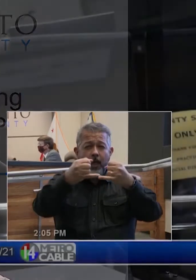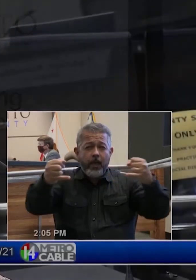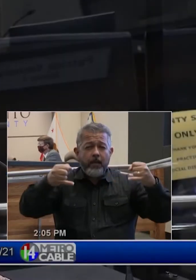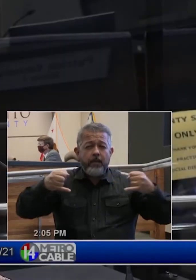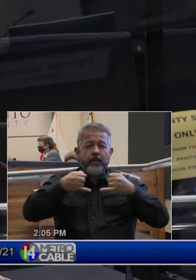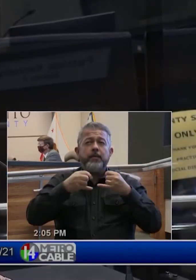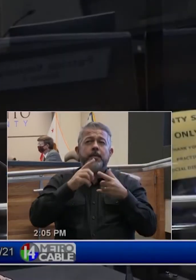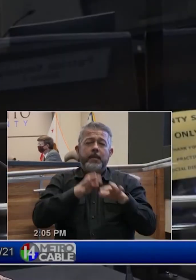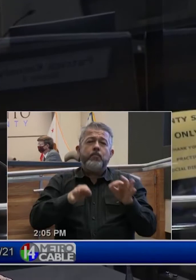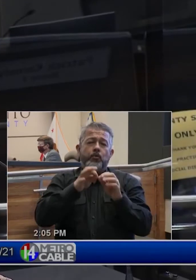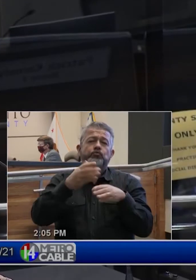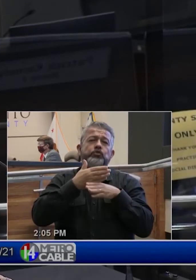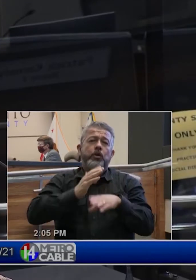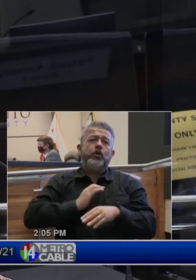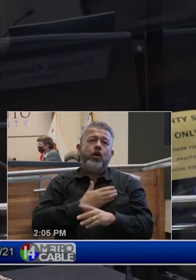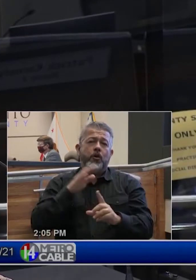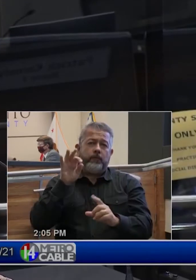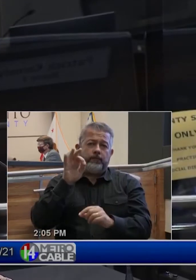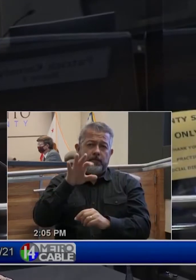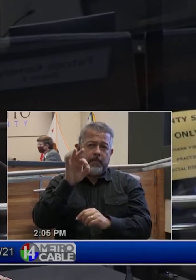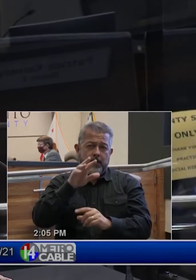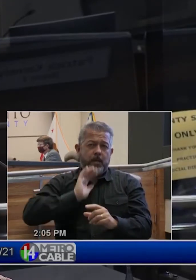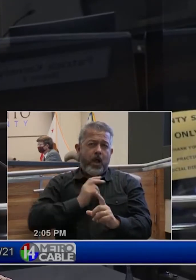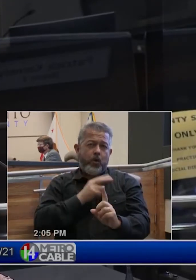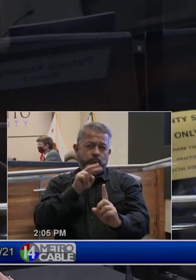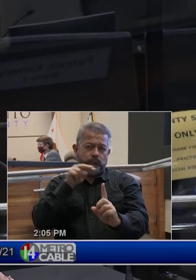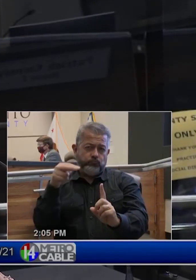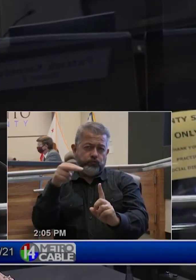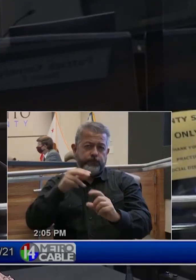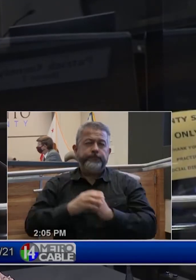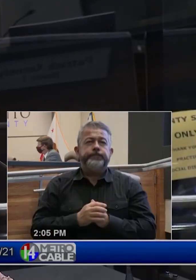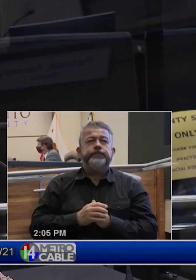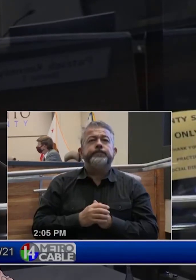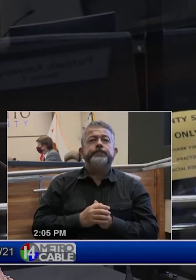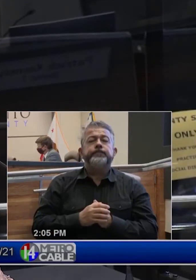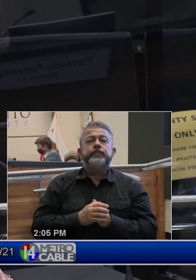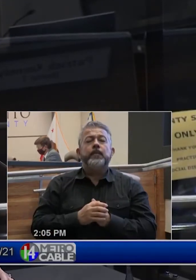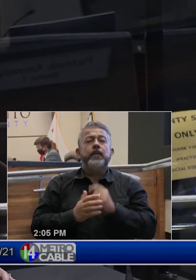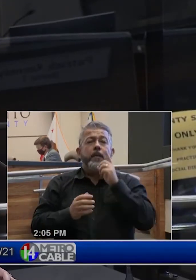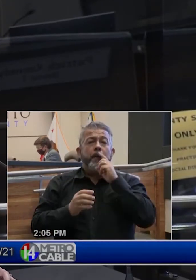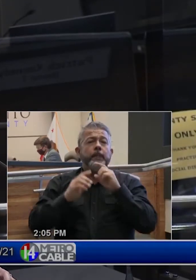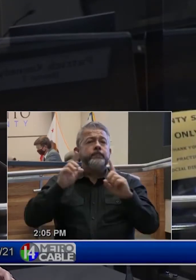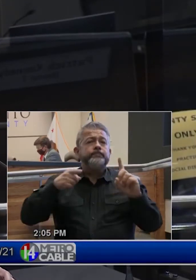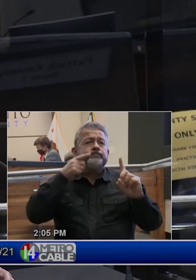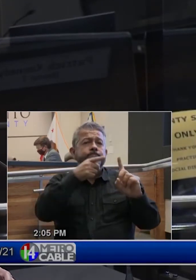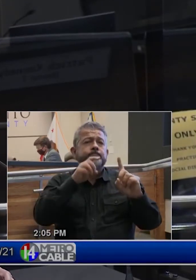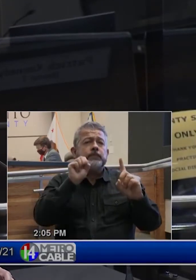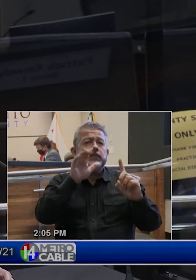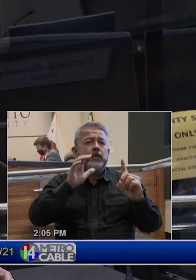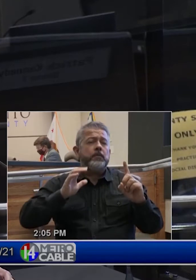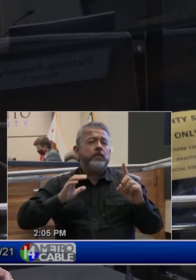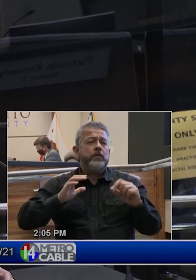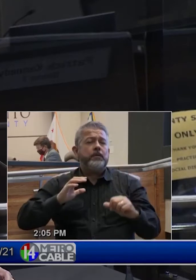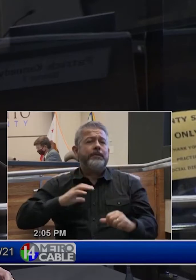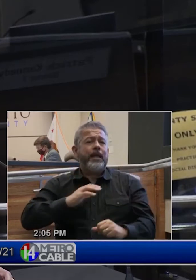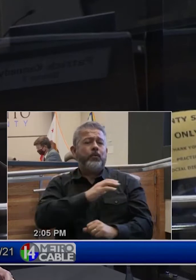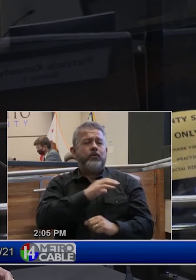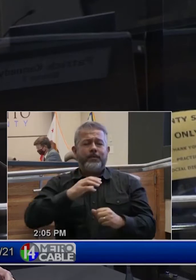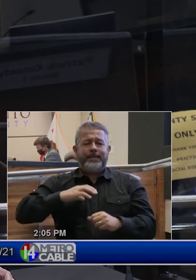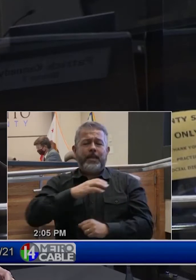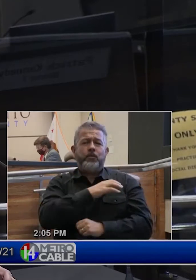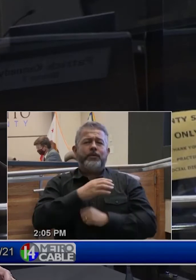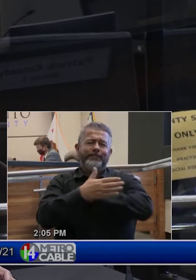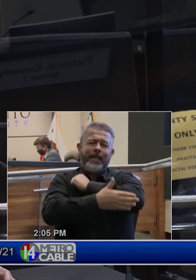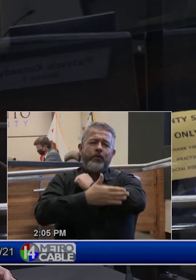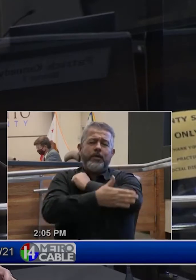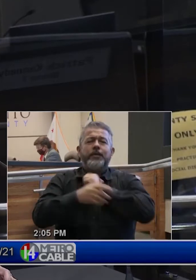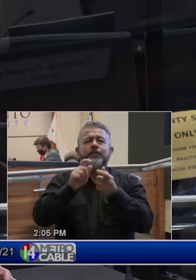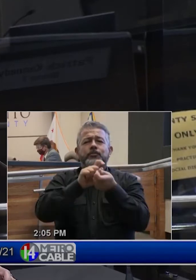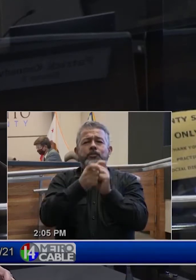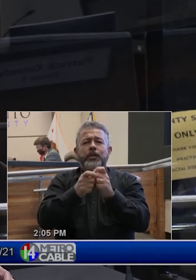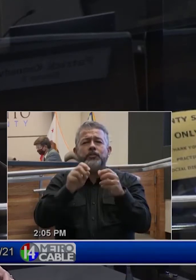IT'S IMPORTANT TO HAIR OUR OUTREACH PLAN THE PURPOSE IS TO